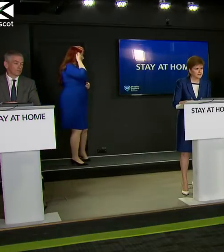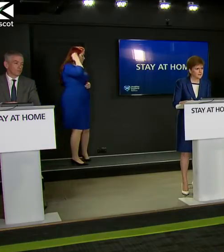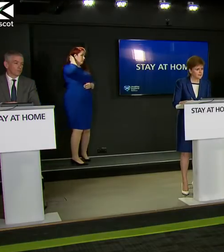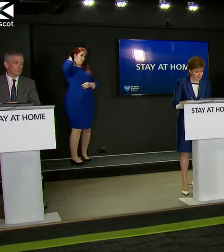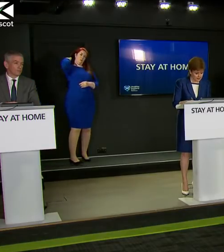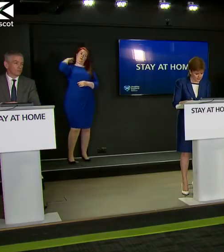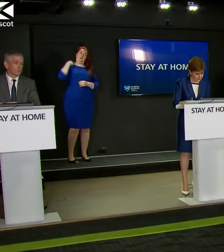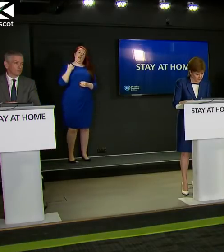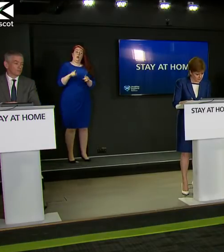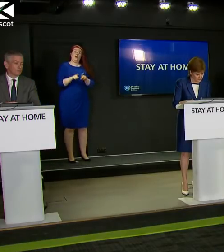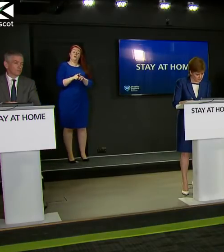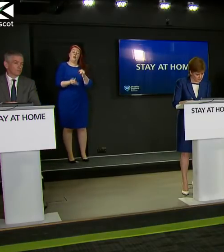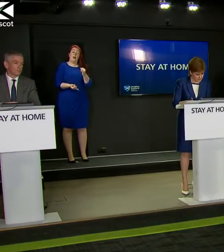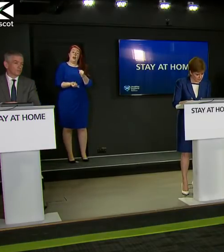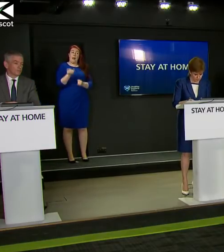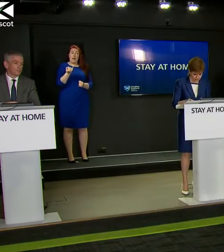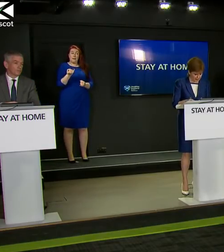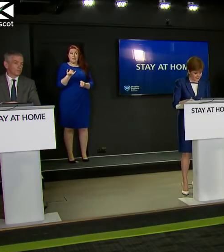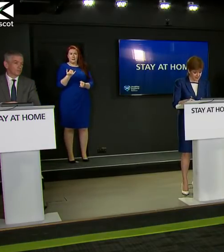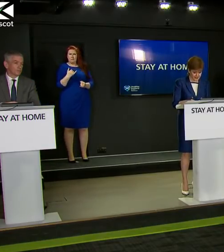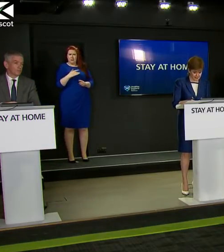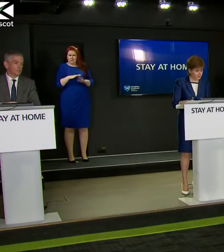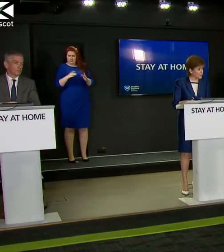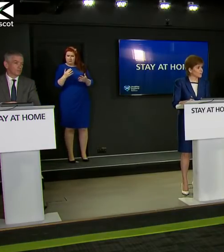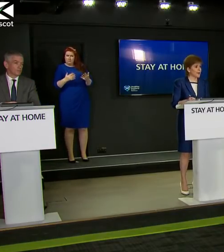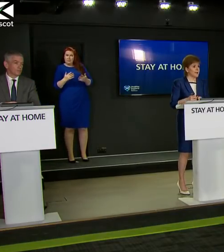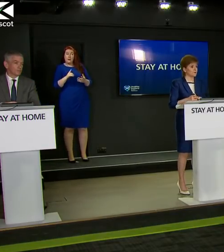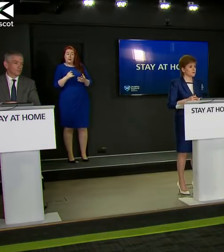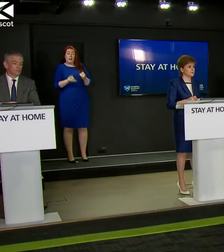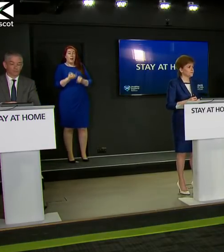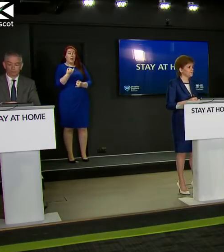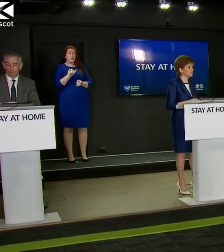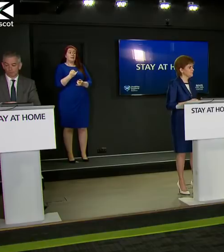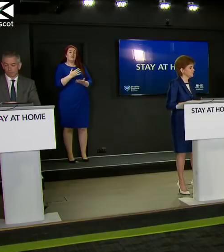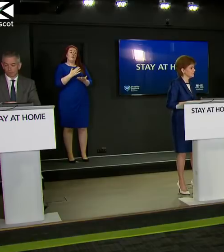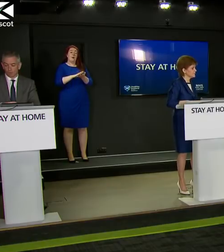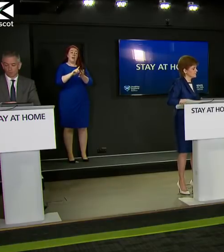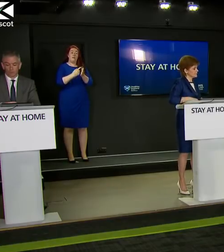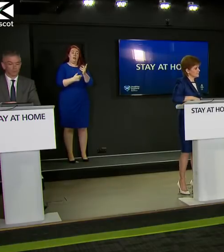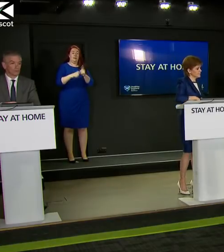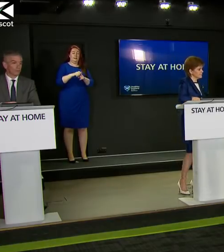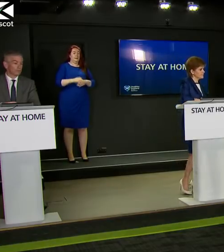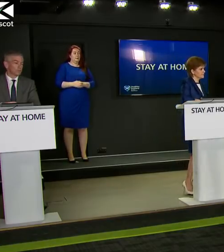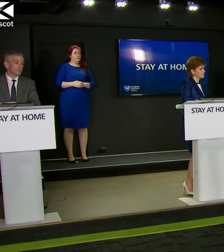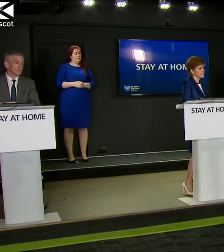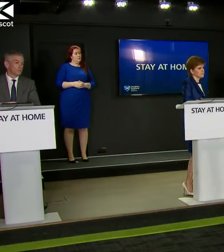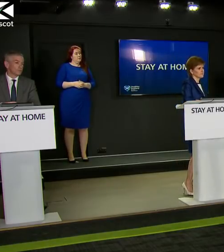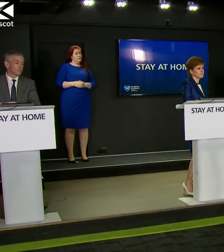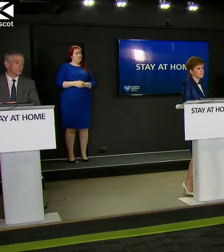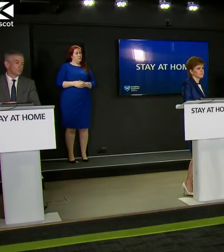And lastly, unless I have missed anyone, which I don't think I have. David Ball from The Herald.